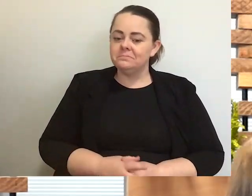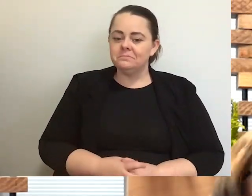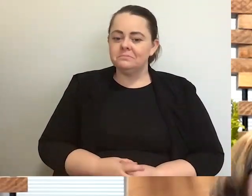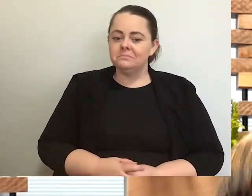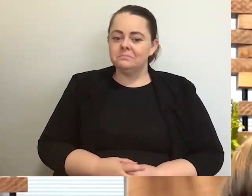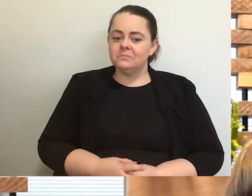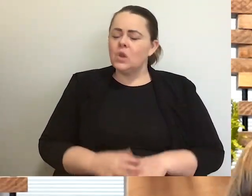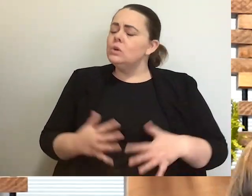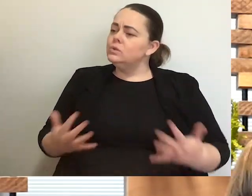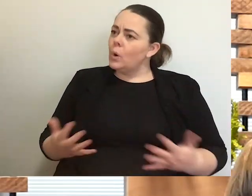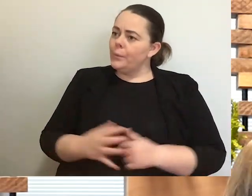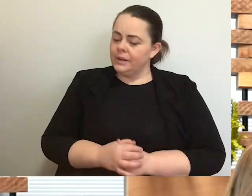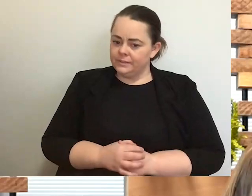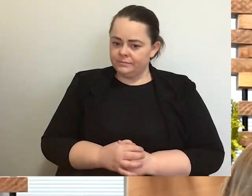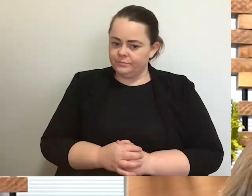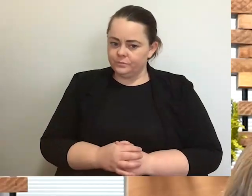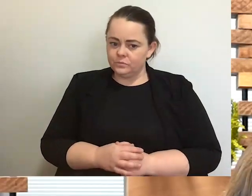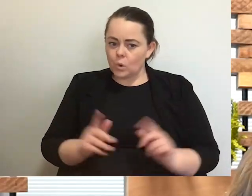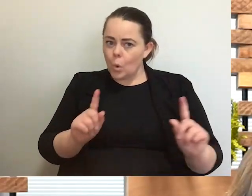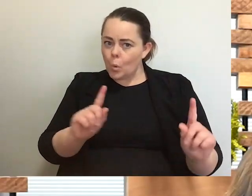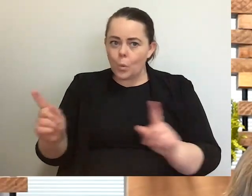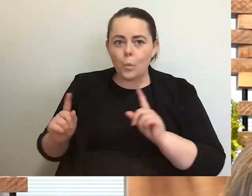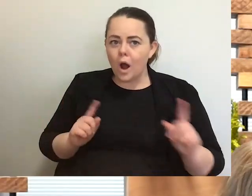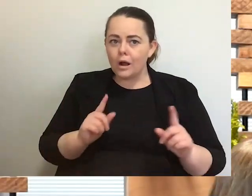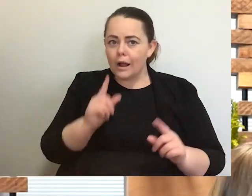So what things can impact on menopause symptoms?